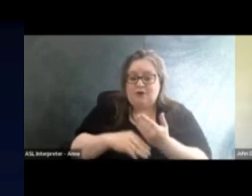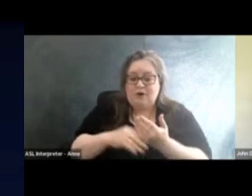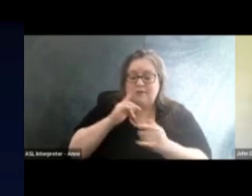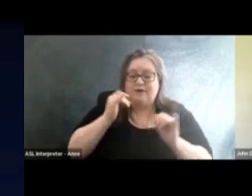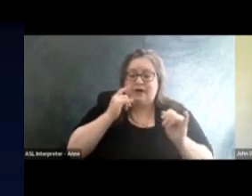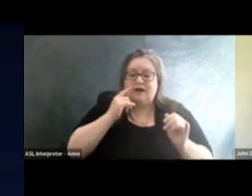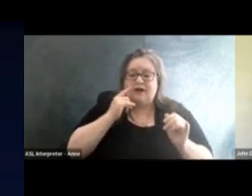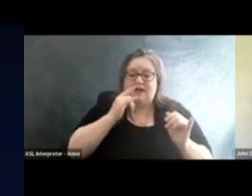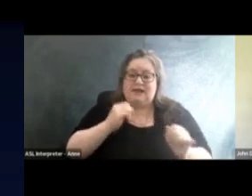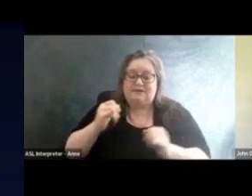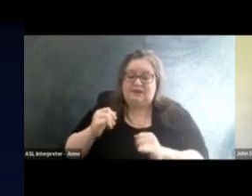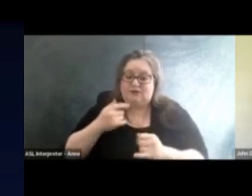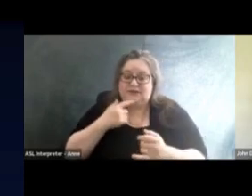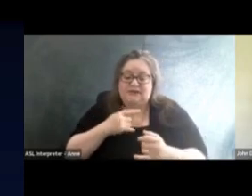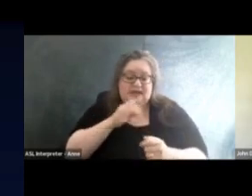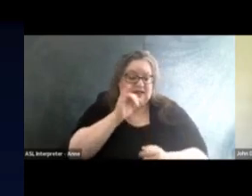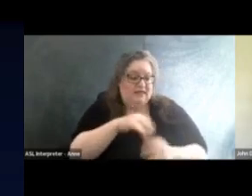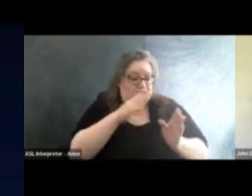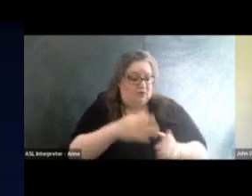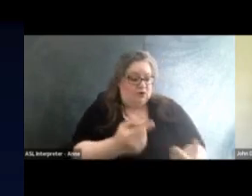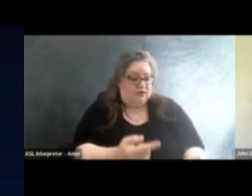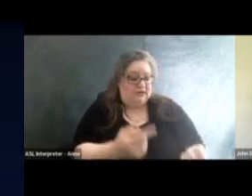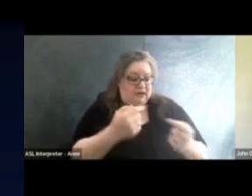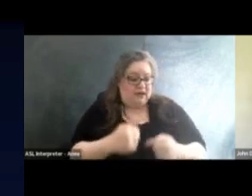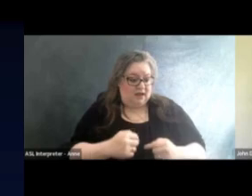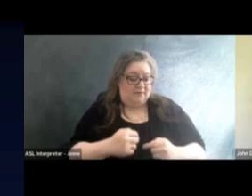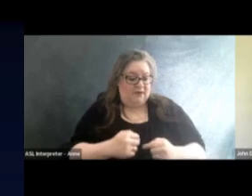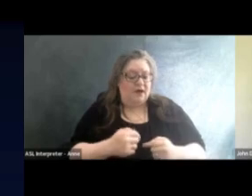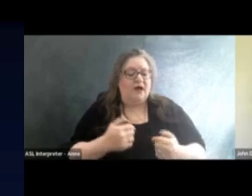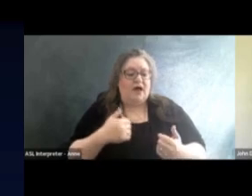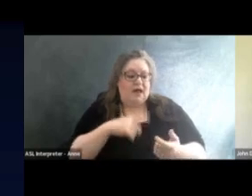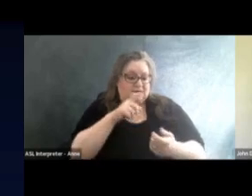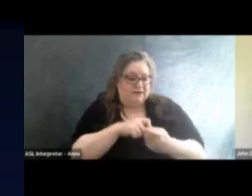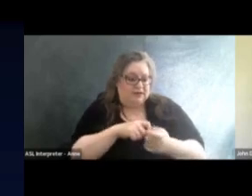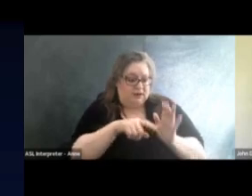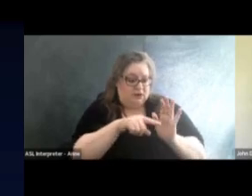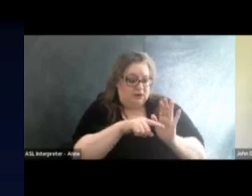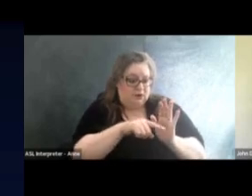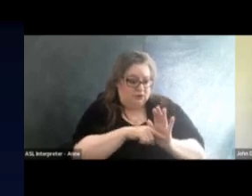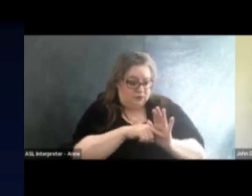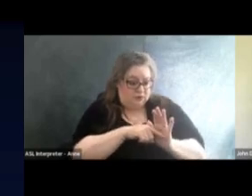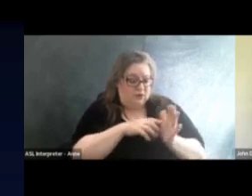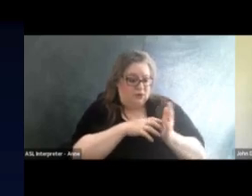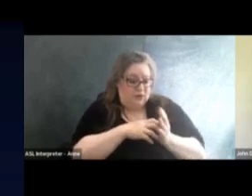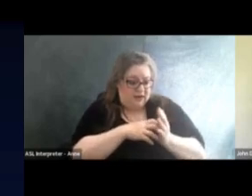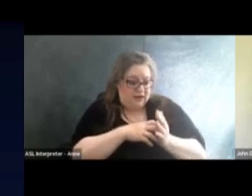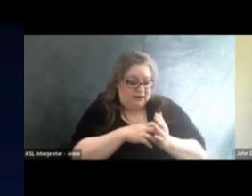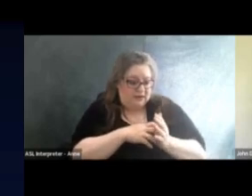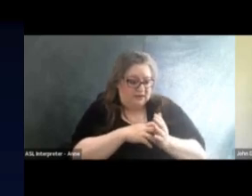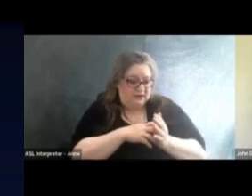basis, saying, This person coming through has this particular weakness. I'm going to do these, these things, these